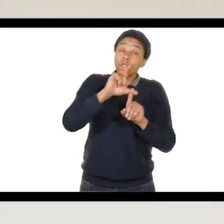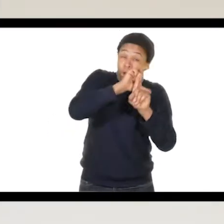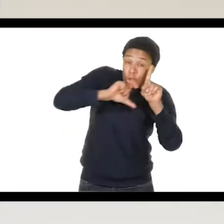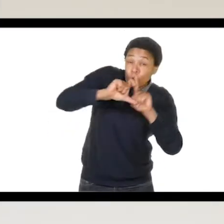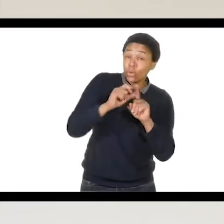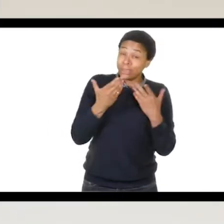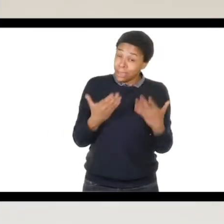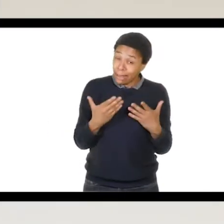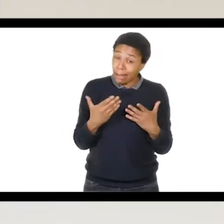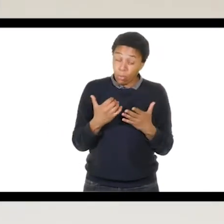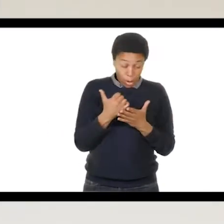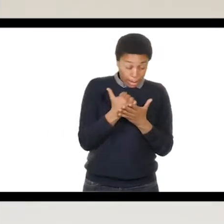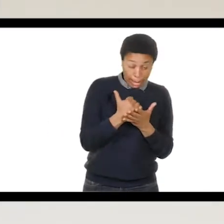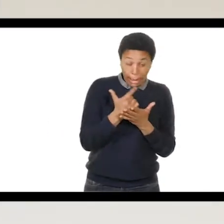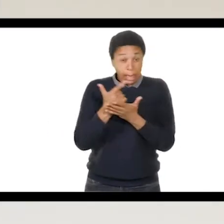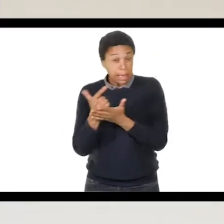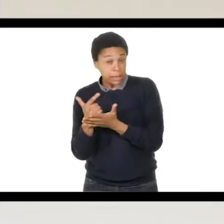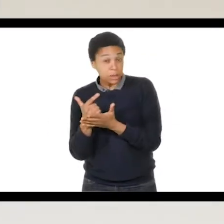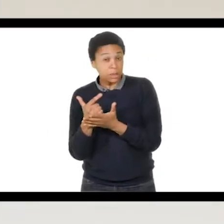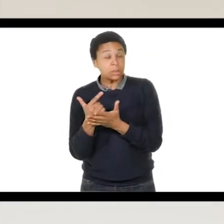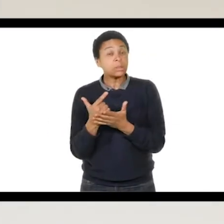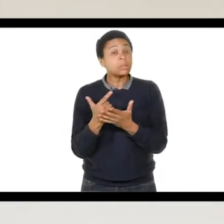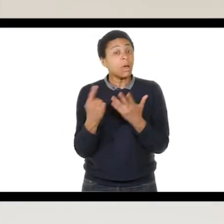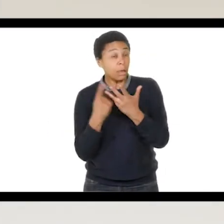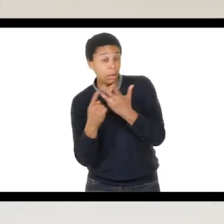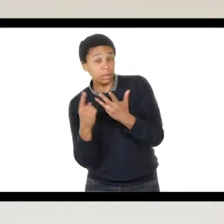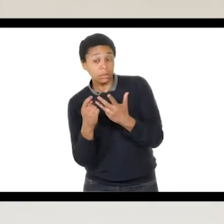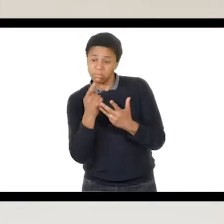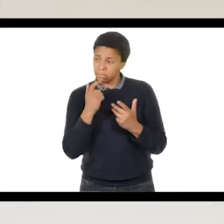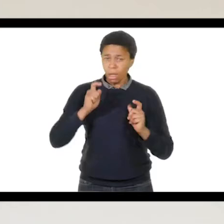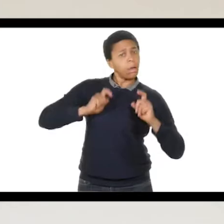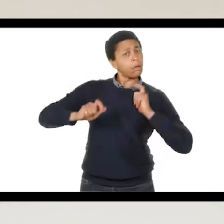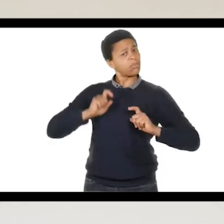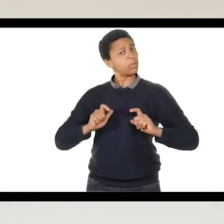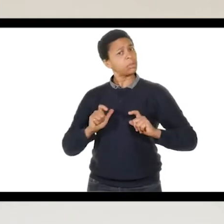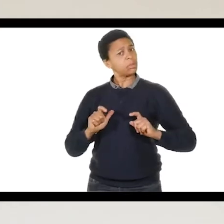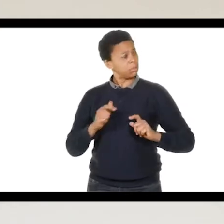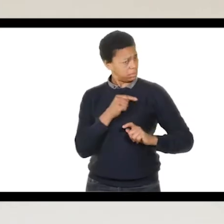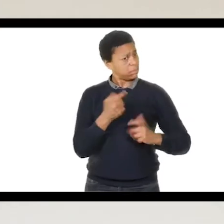You’ve got today’s gay community that can live in fairly, fairly comfortable times.